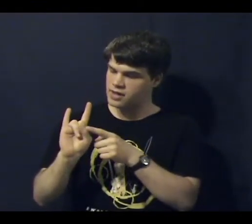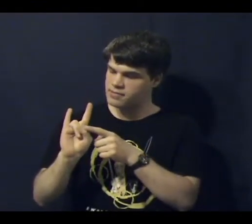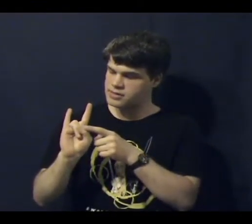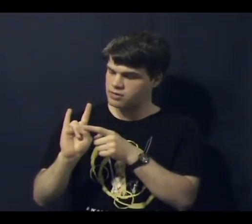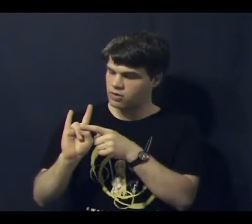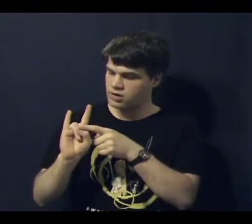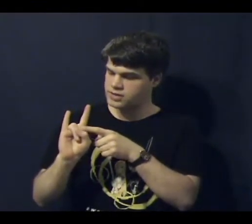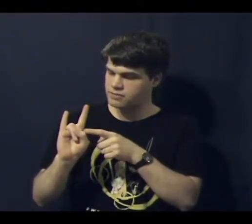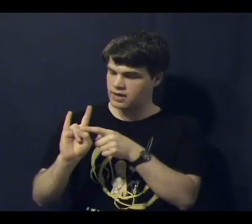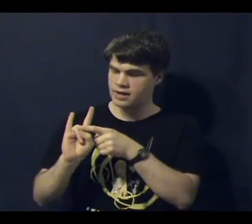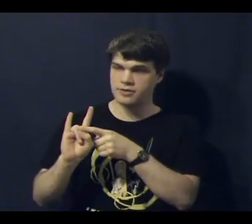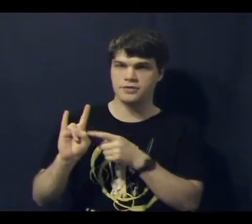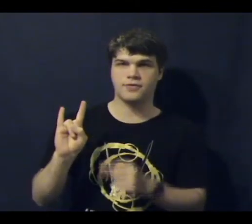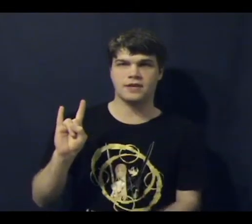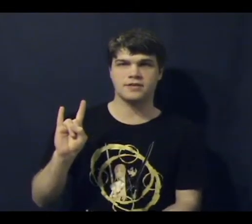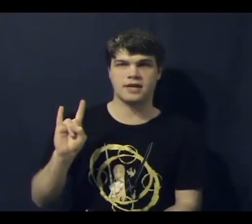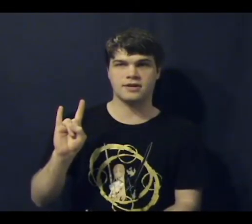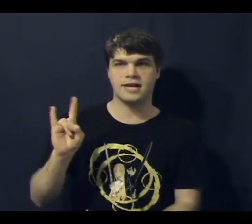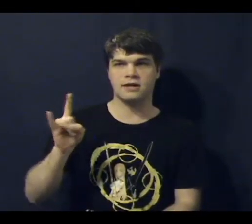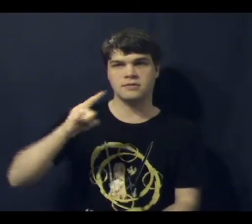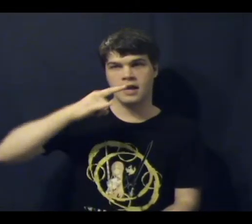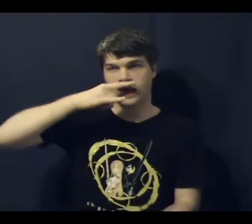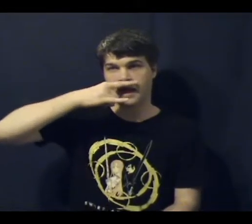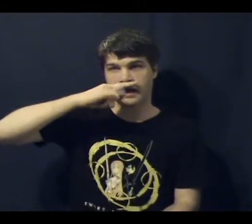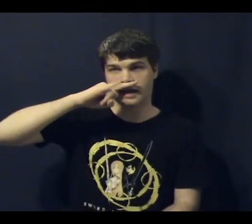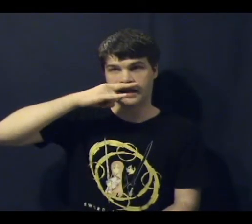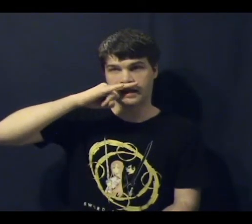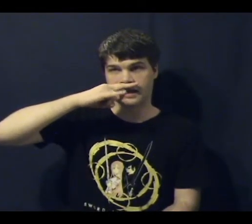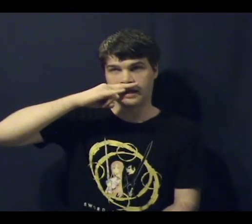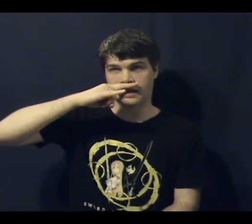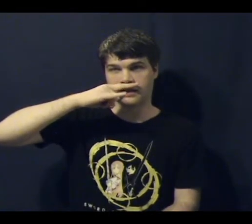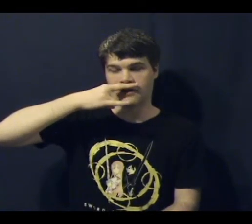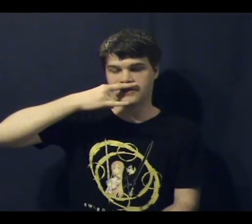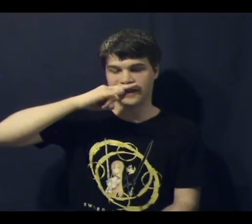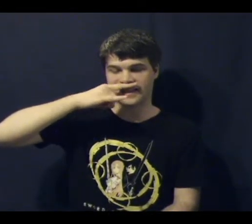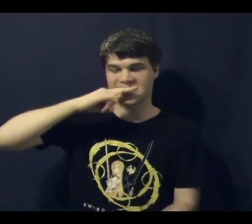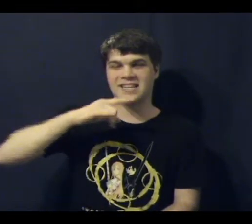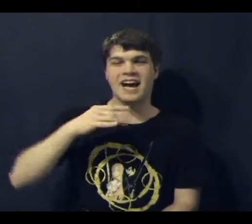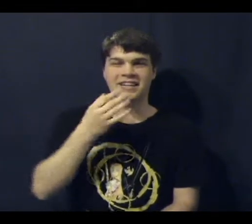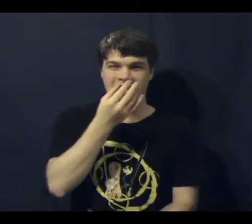is across my other two figures that are down and it goes like this, kinda